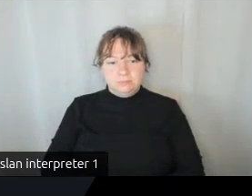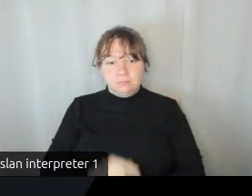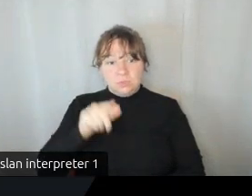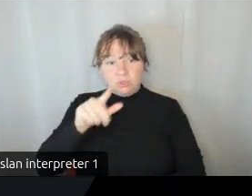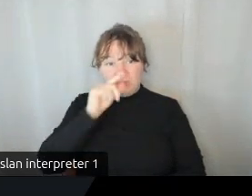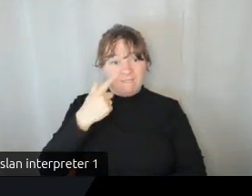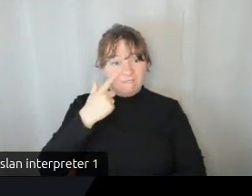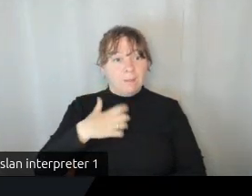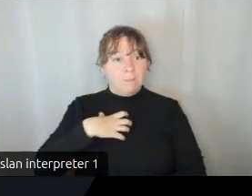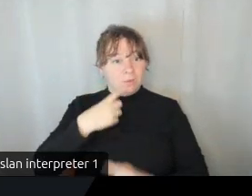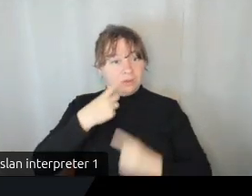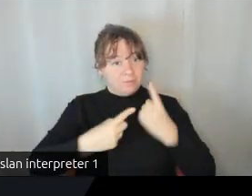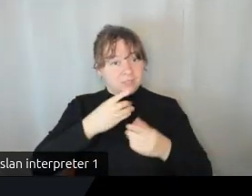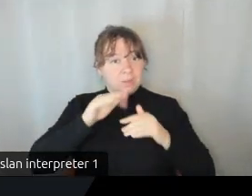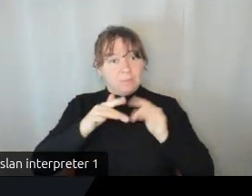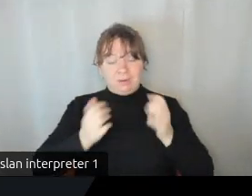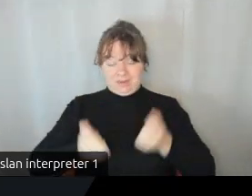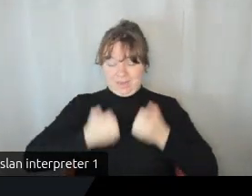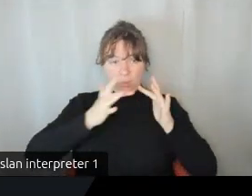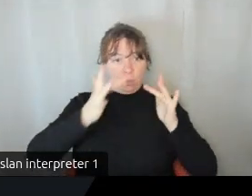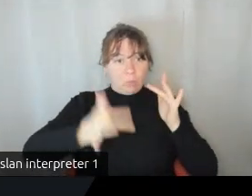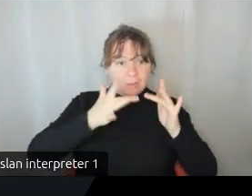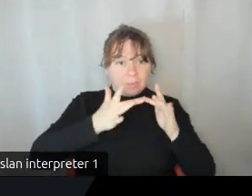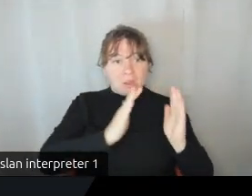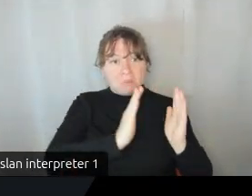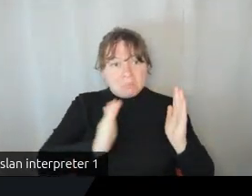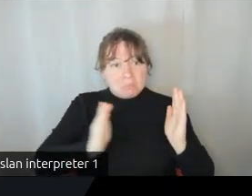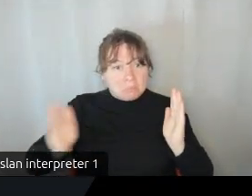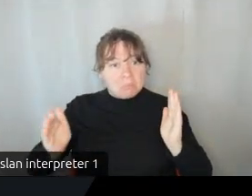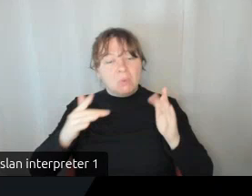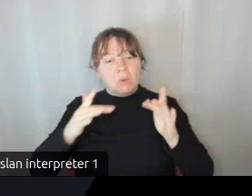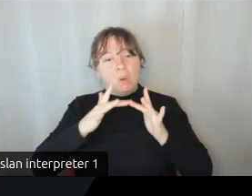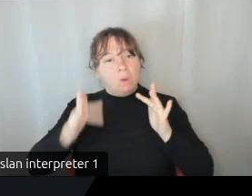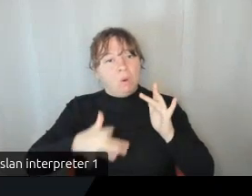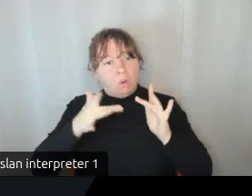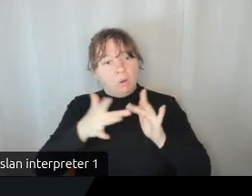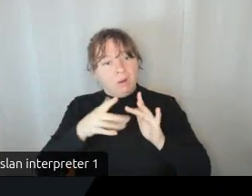community legal education resources section. If you have any technical issues today,